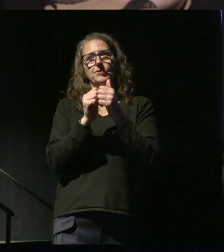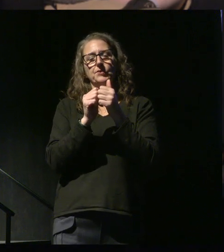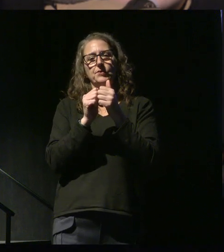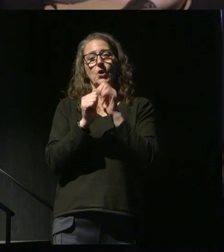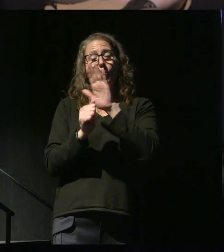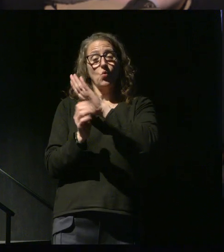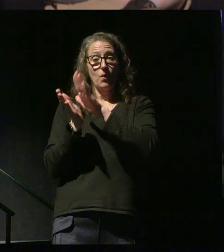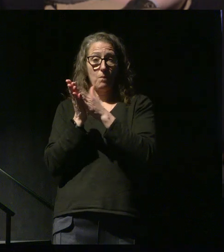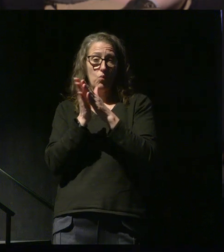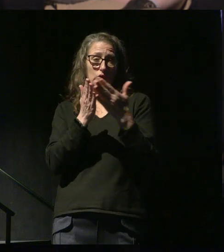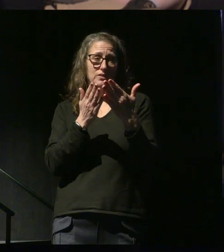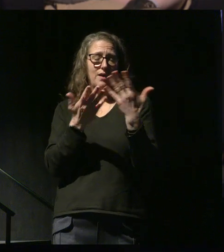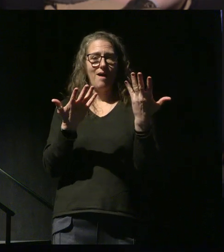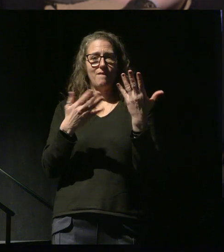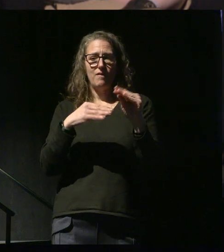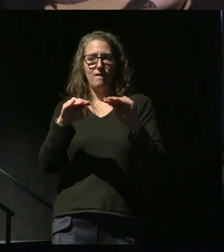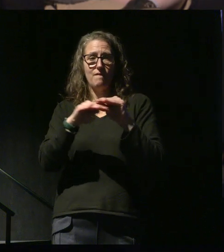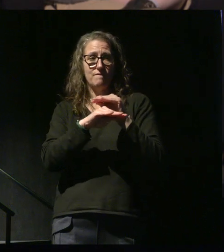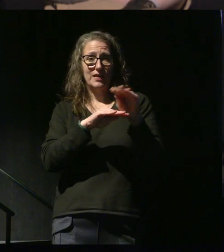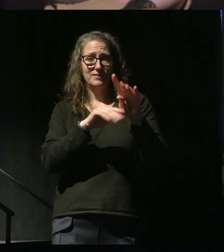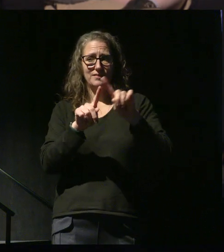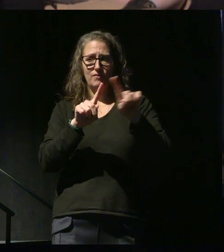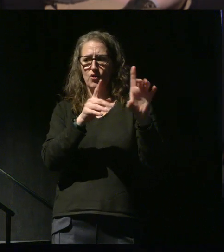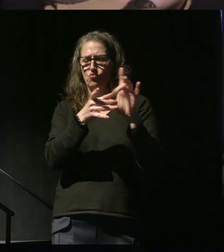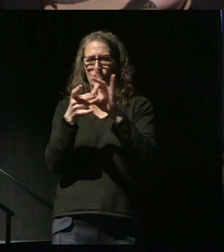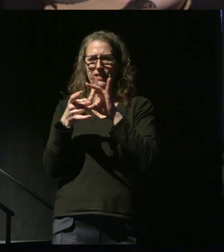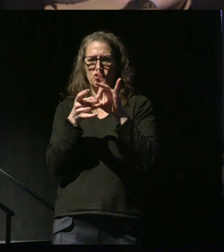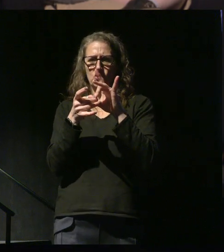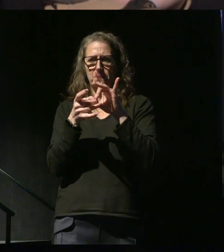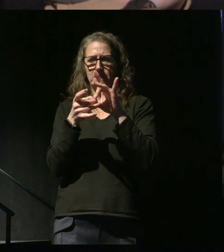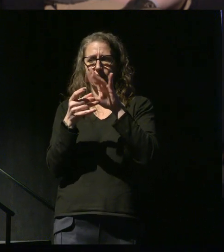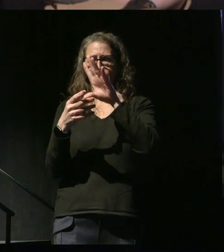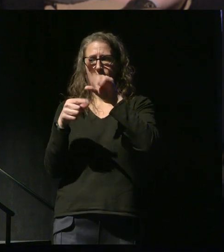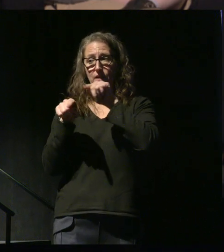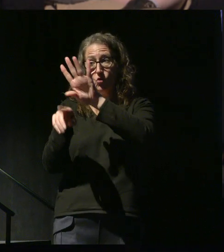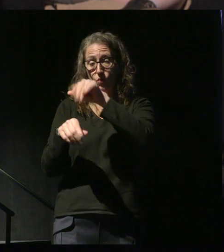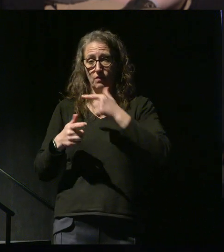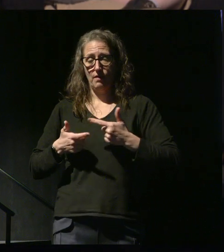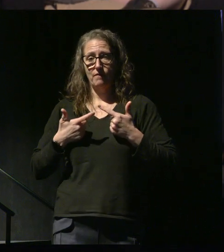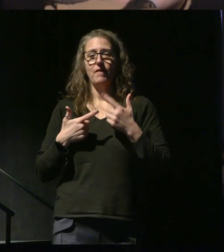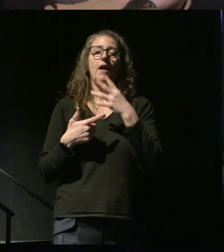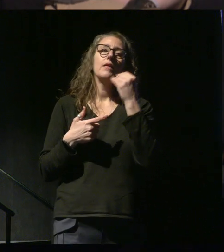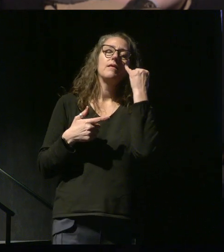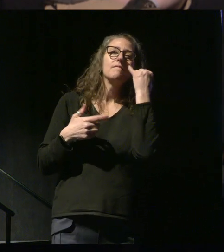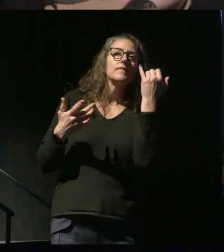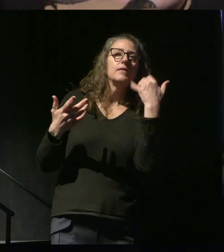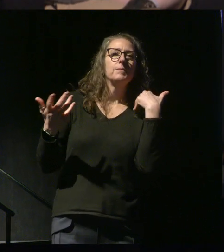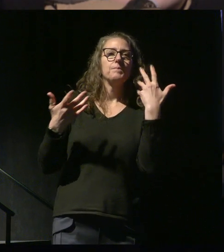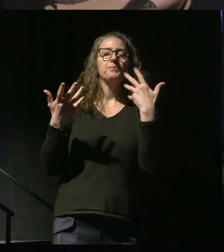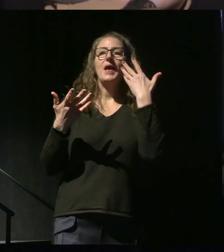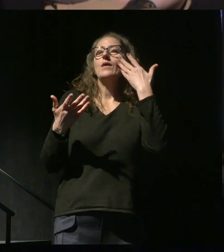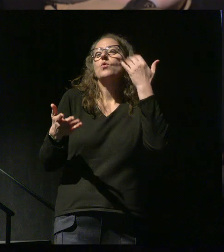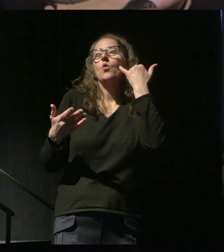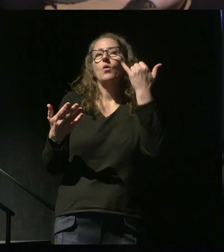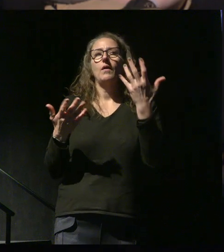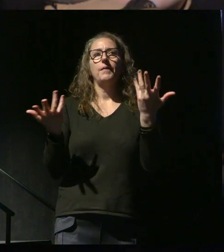affected different relationships in your life. And if, I don't know if having written these books,